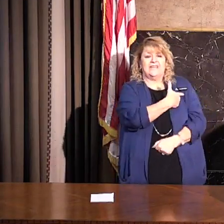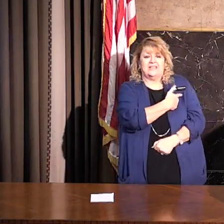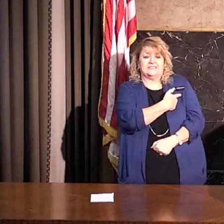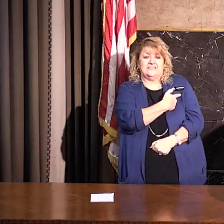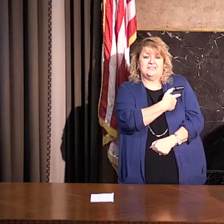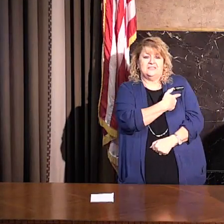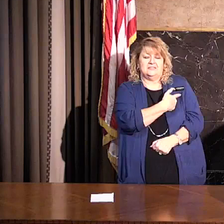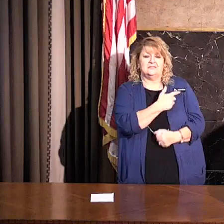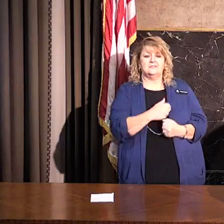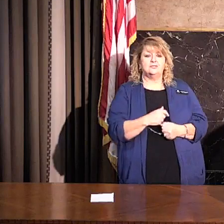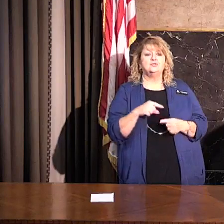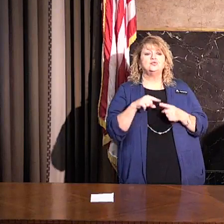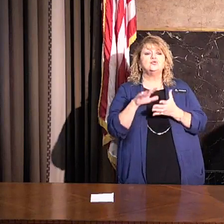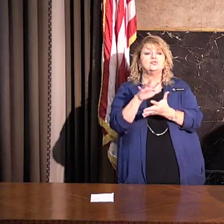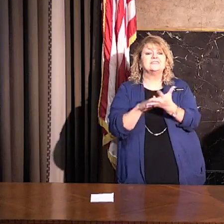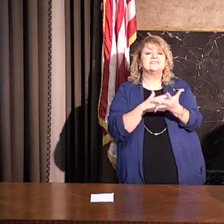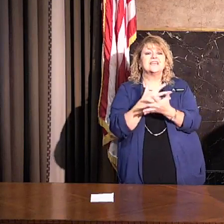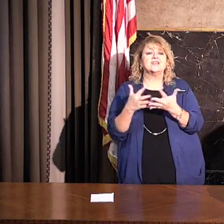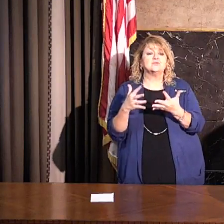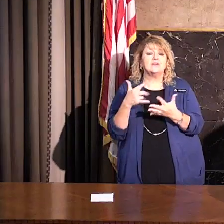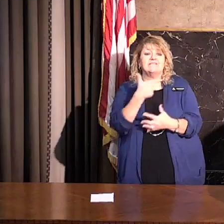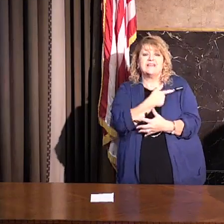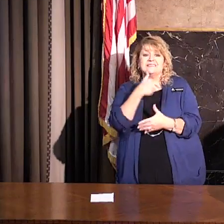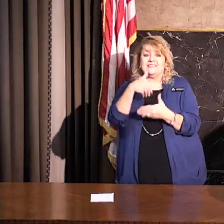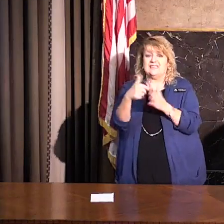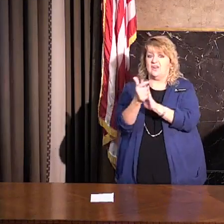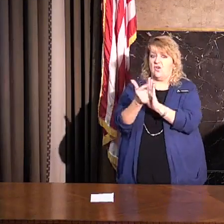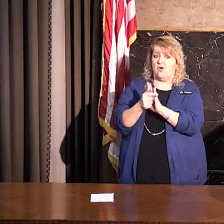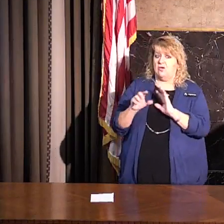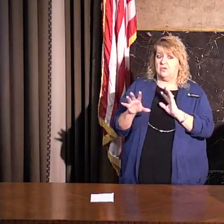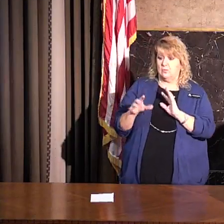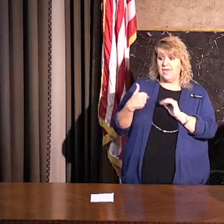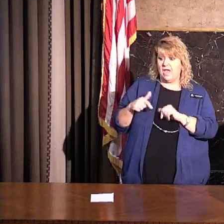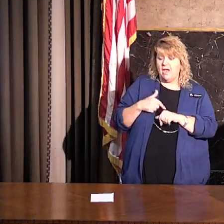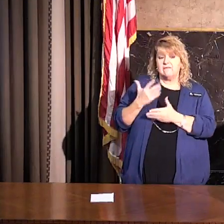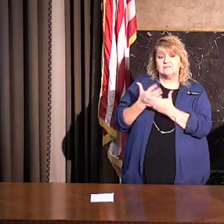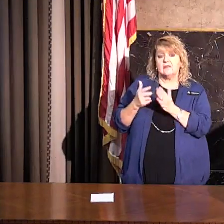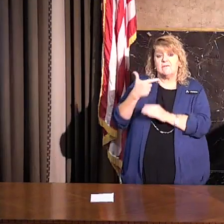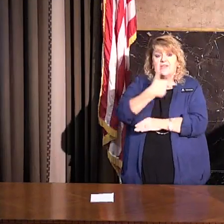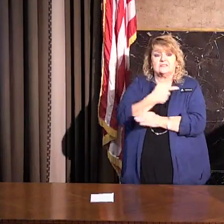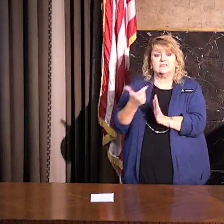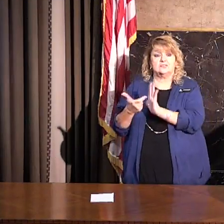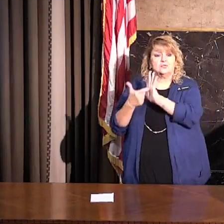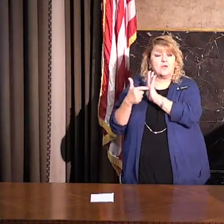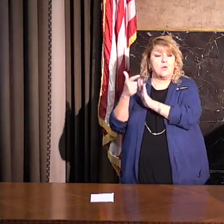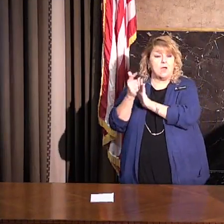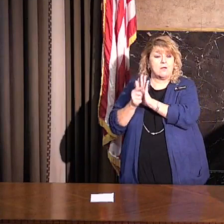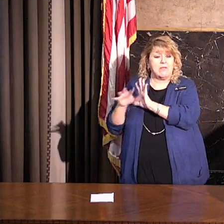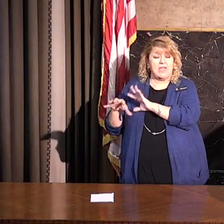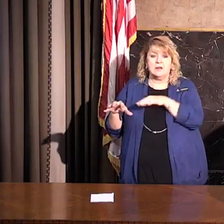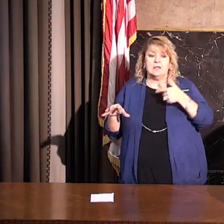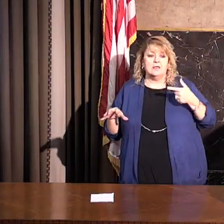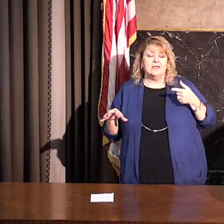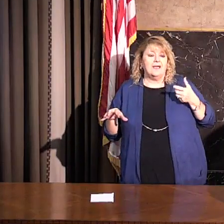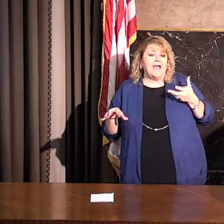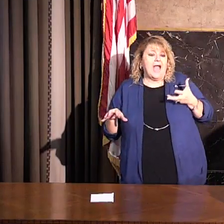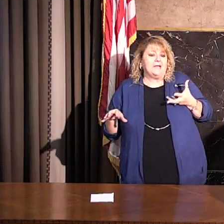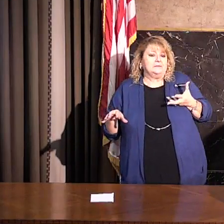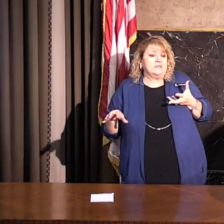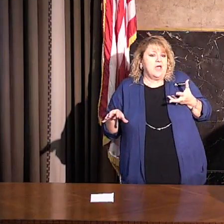schedule of vaccines in law that would put it on equal footing with other vaccines